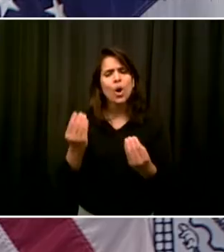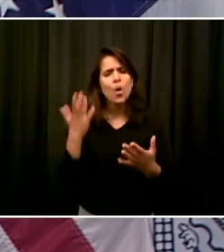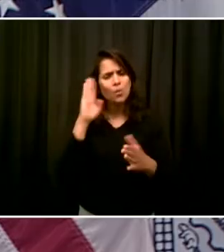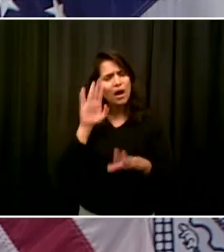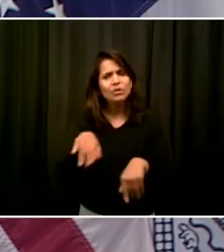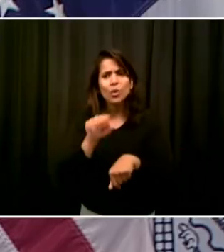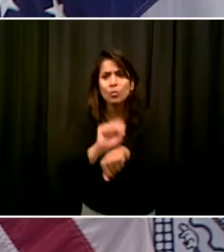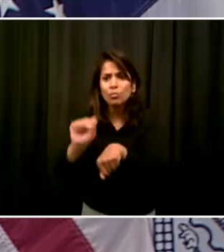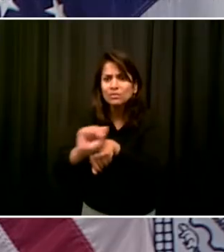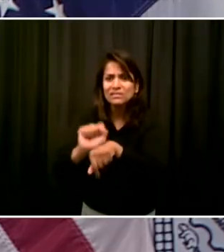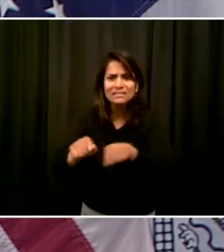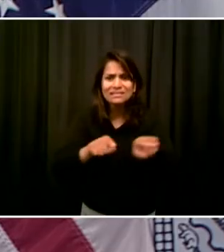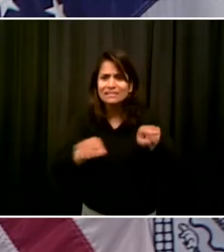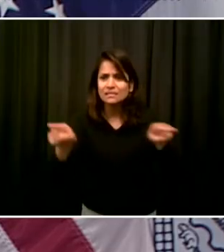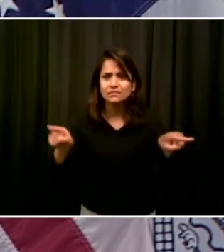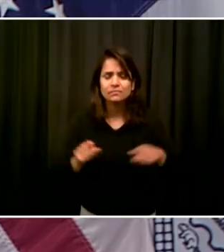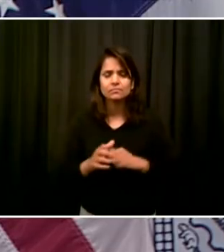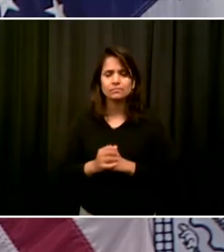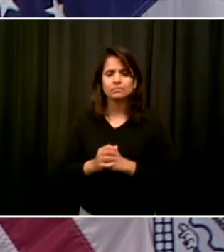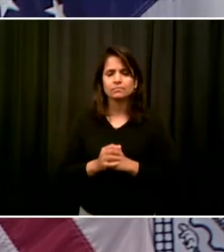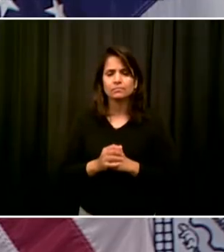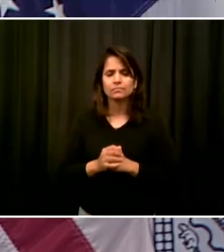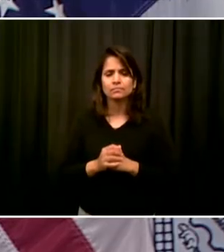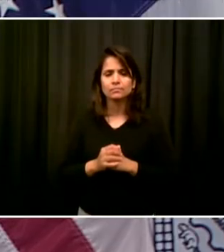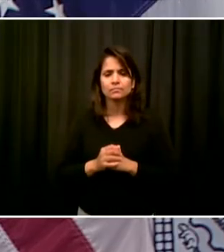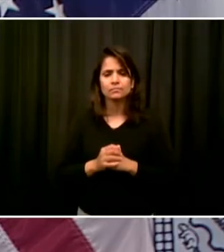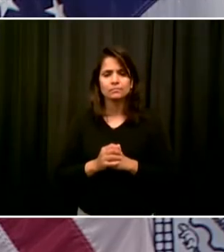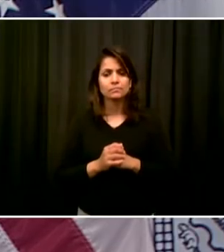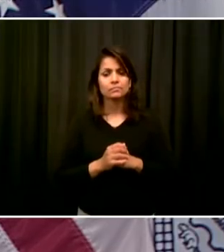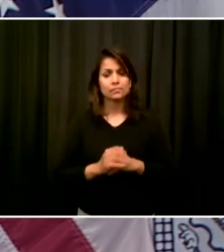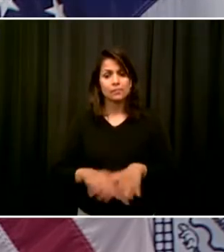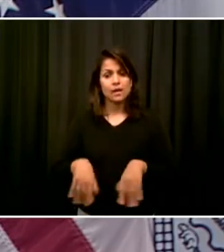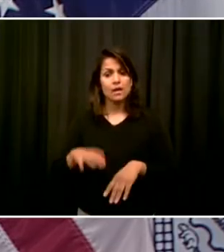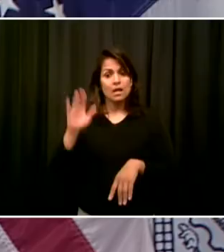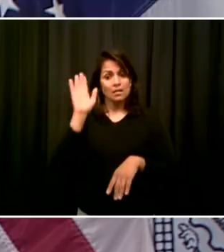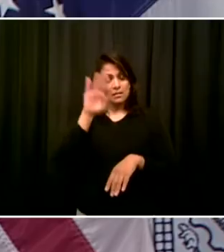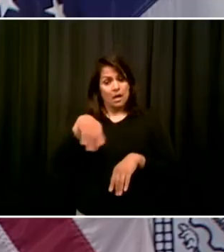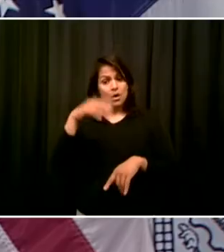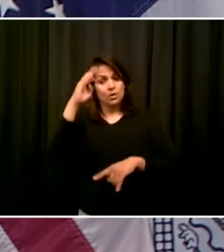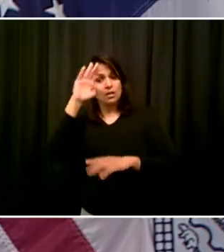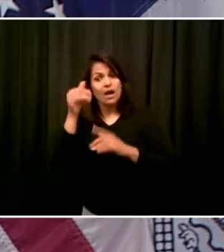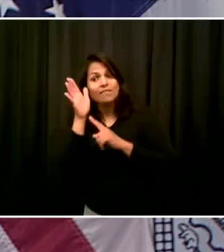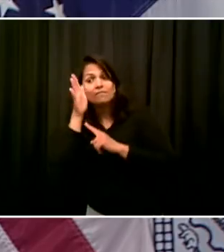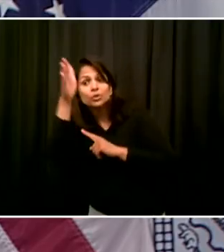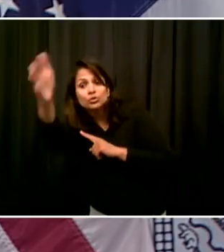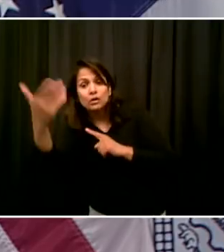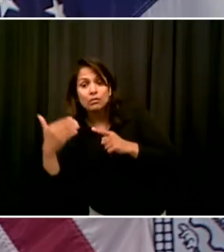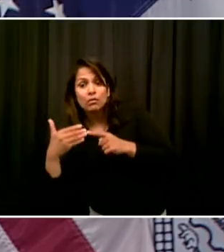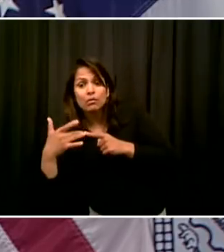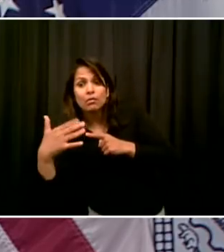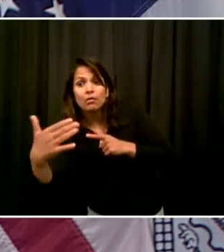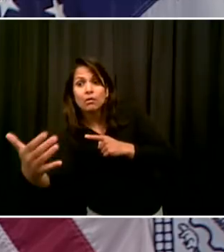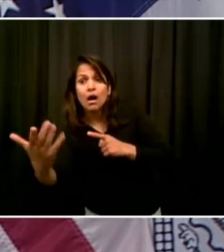THE CITY WORKER S TO TAKE A PAY CUT WHEN I ASKED THEM TO SAVE LIS VEAND KEEP THE CITY GOING. WE DO HAVE TO CONSIDER LAYOFFS AND FURLOUGHS.